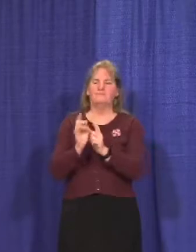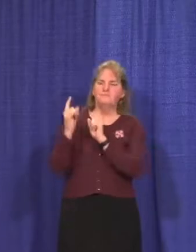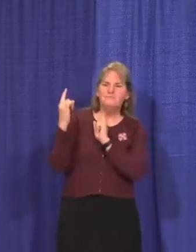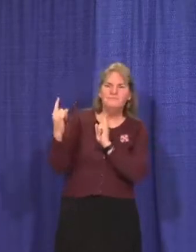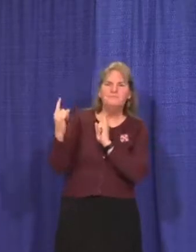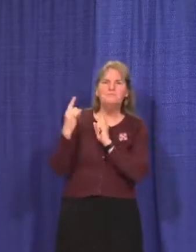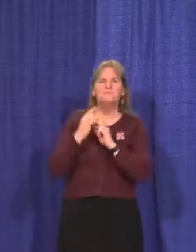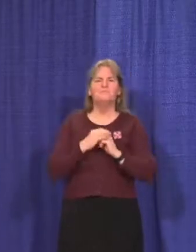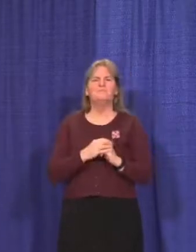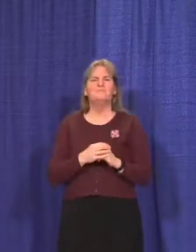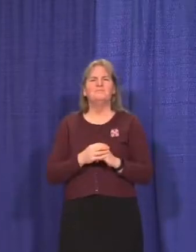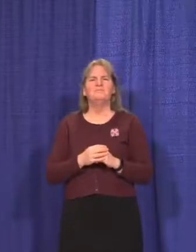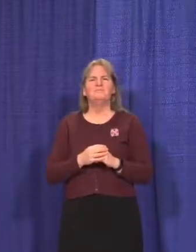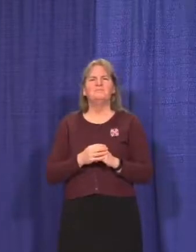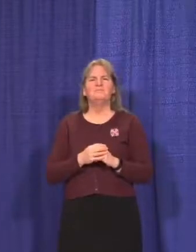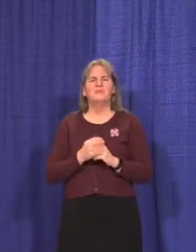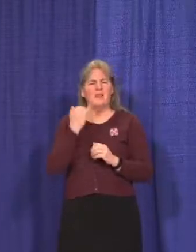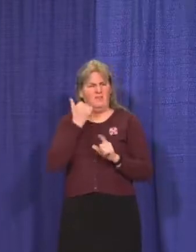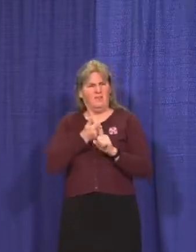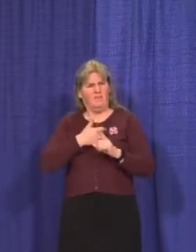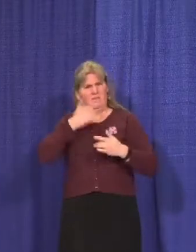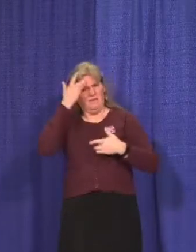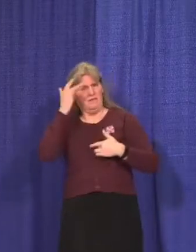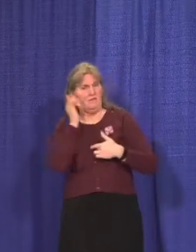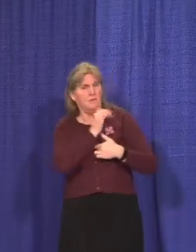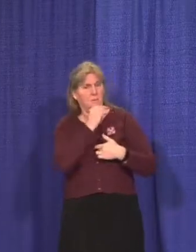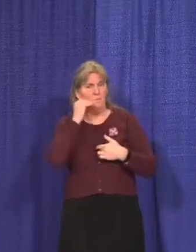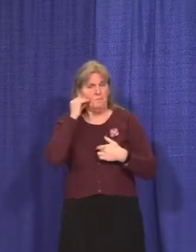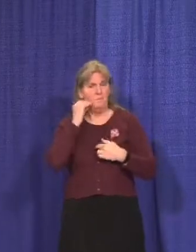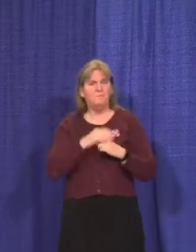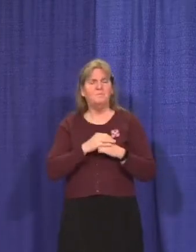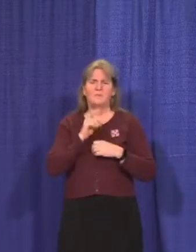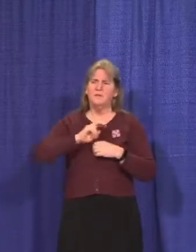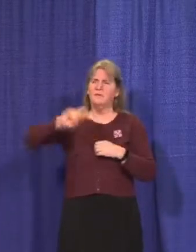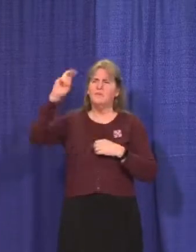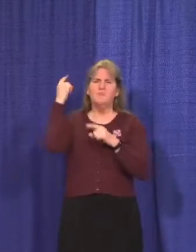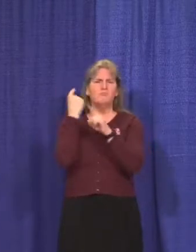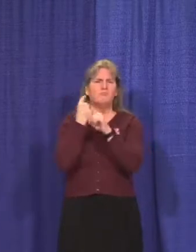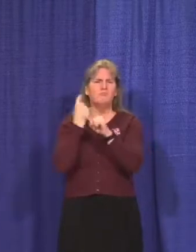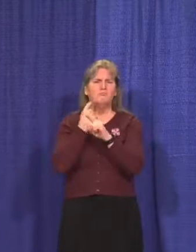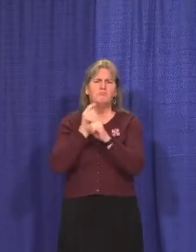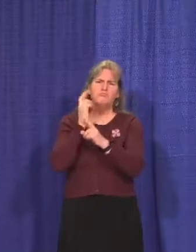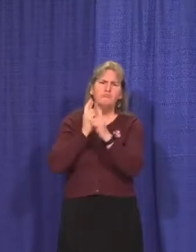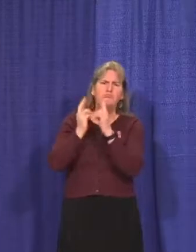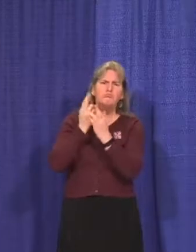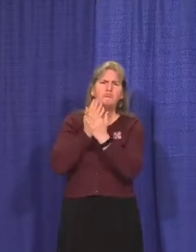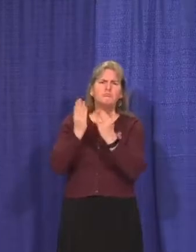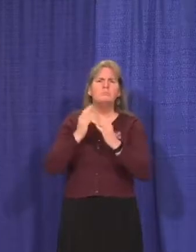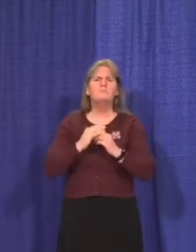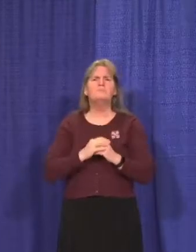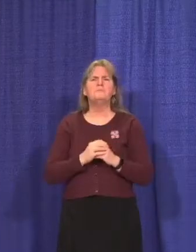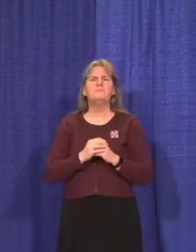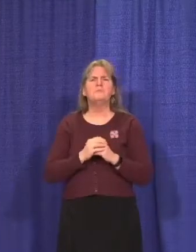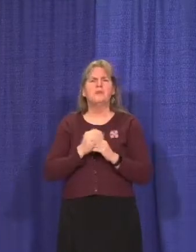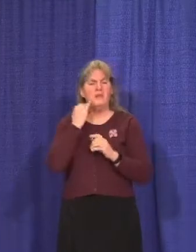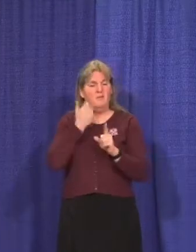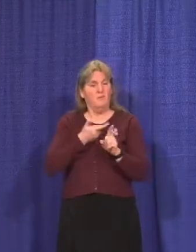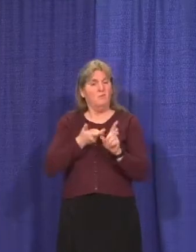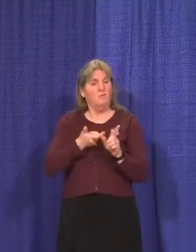stay at home a few feel sick. Self isolating as required. And following gatherings